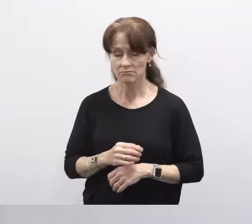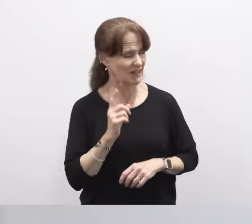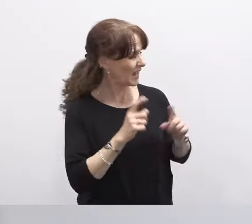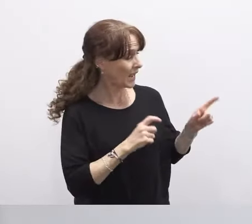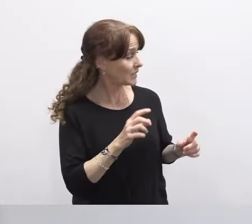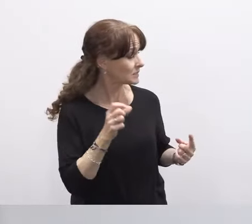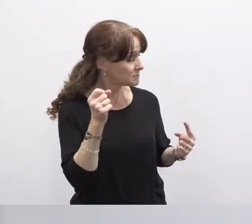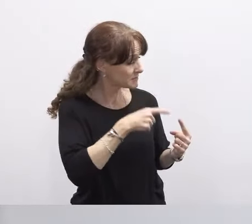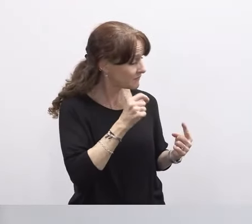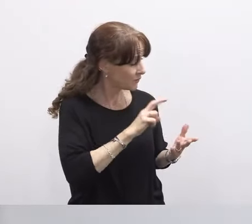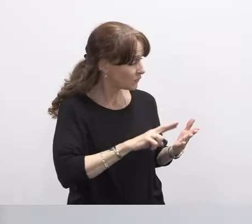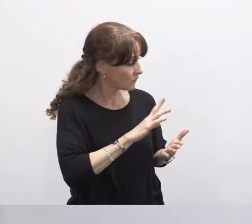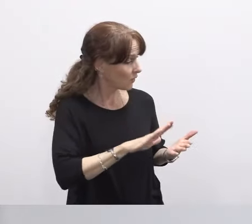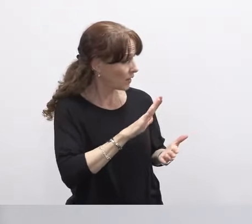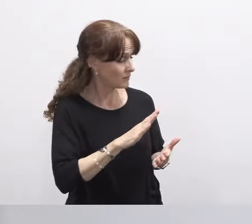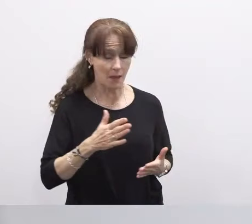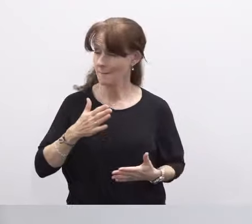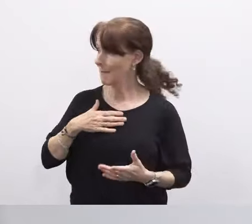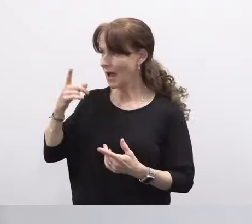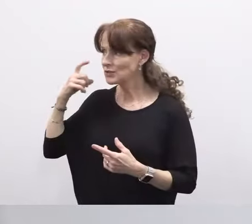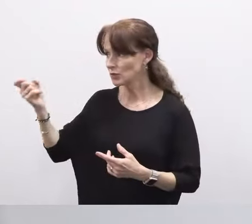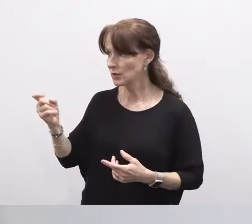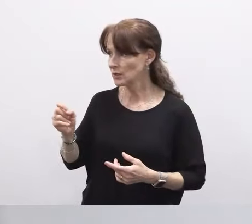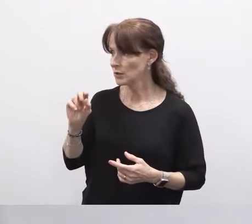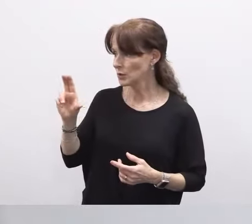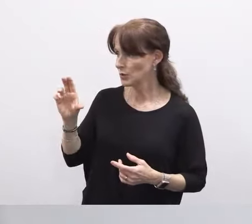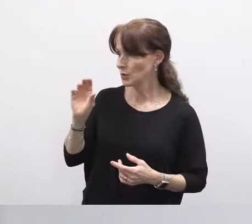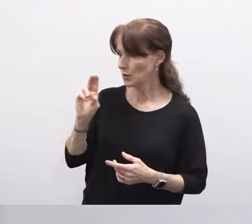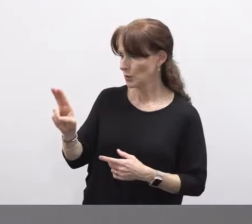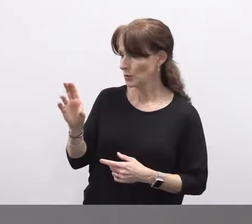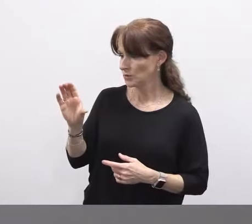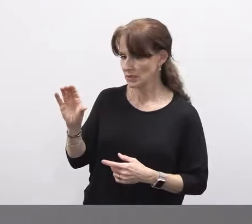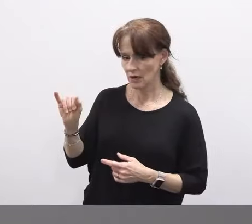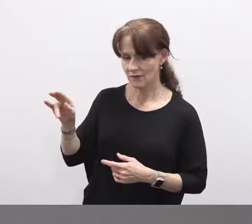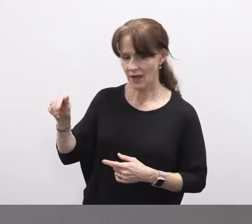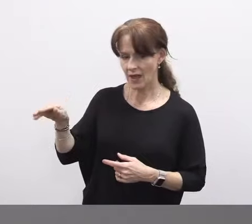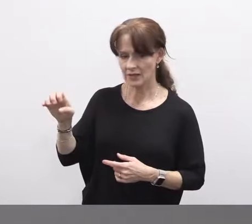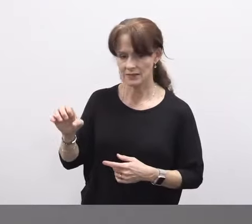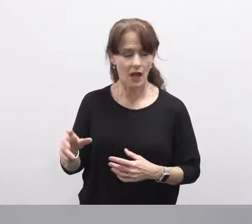and that you don't mind? My dream is UC Irvine. Oh, almost what I had to you.